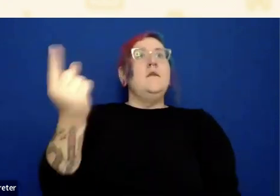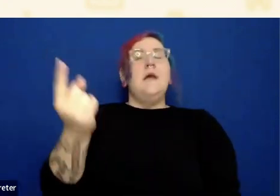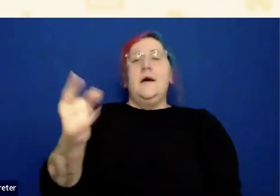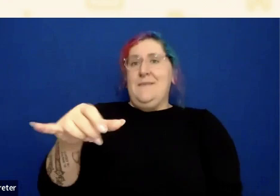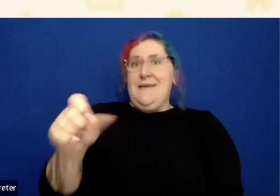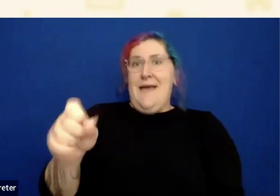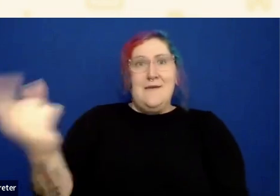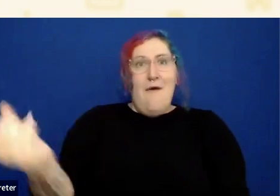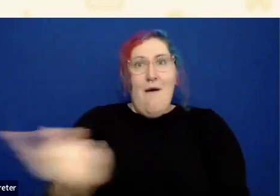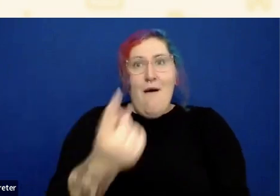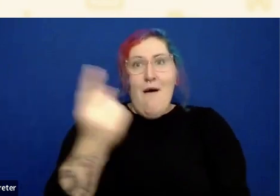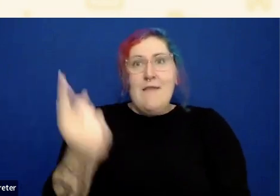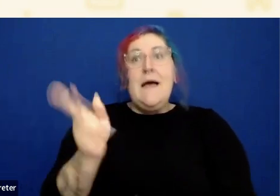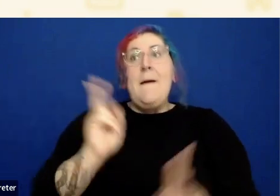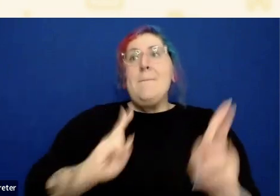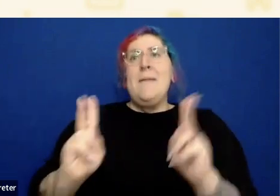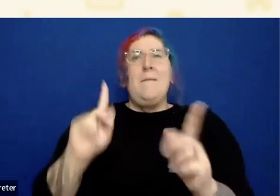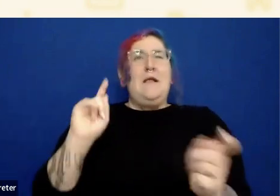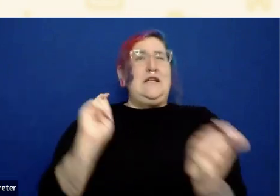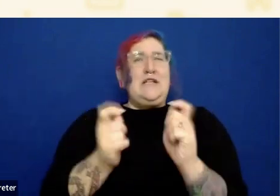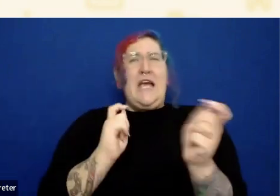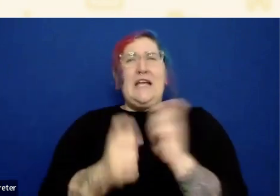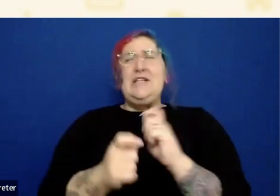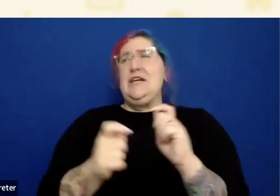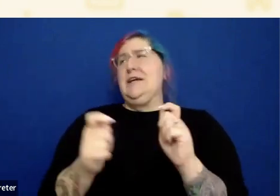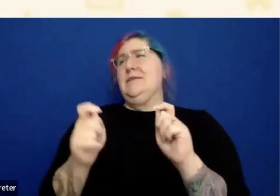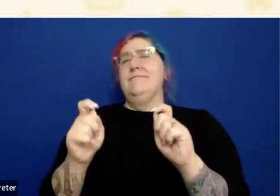People are changing pages day by day.